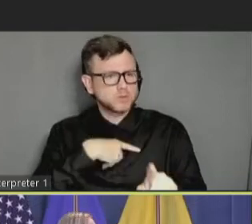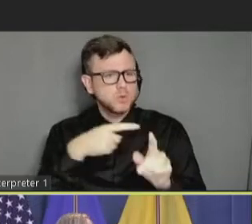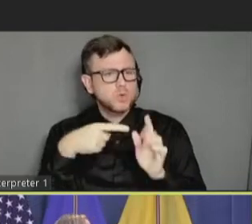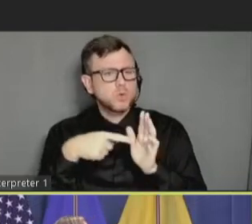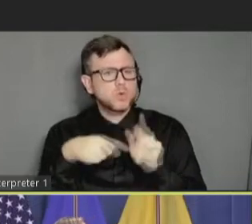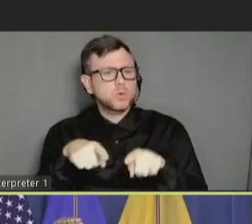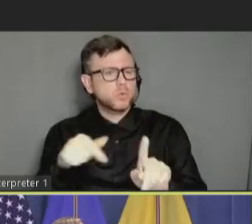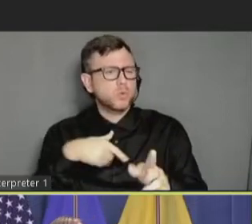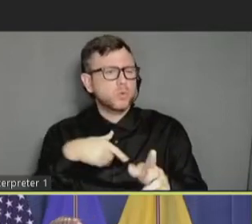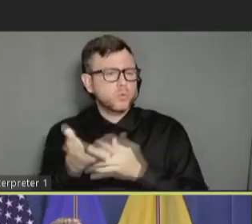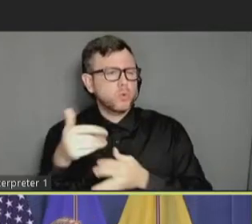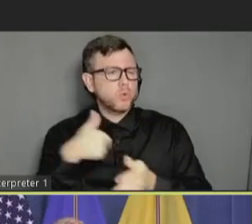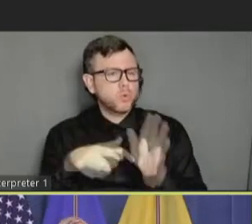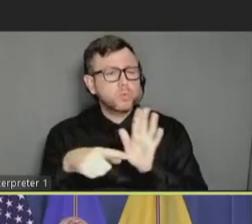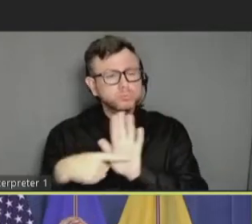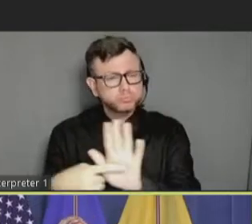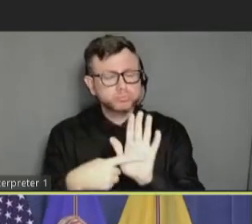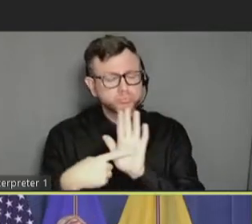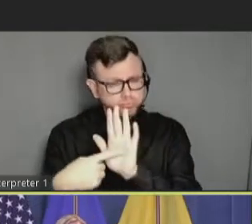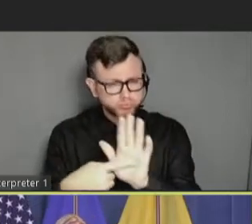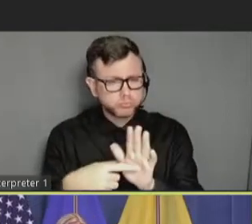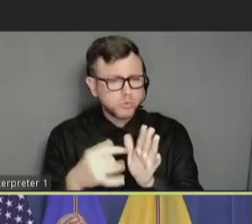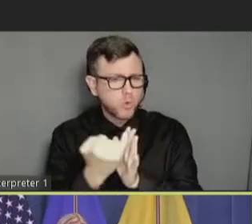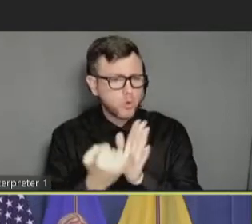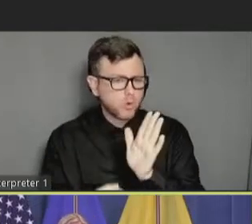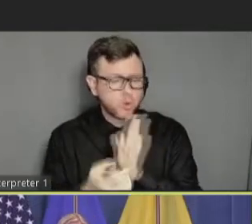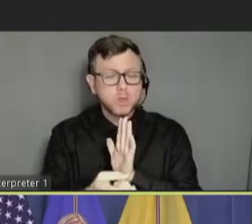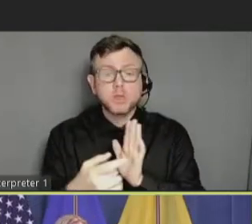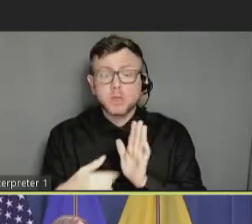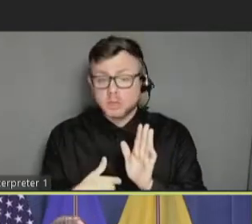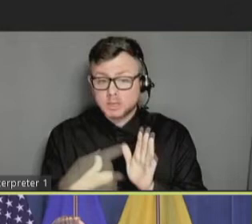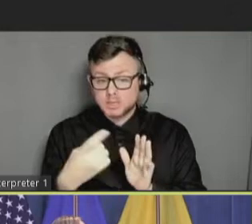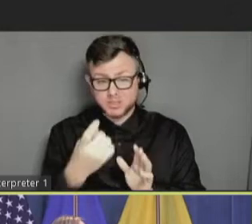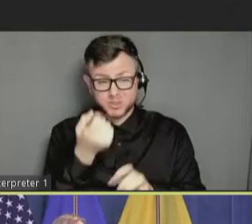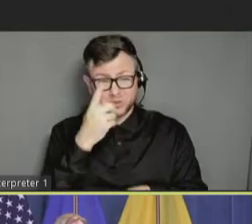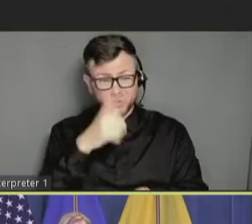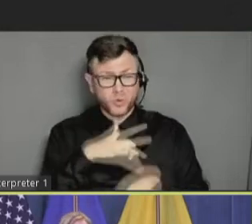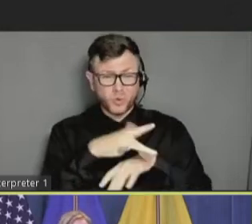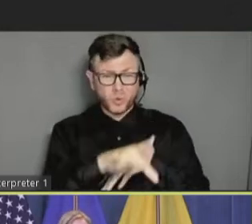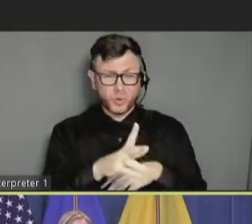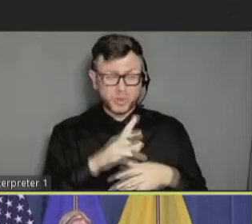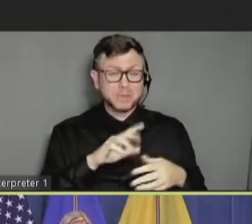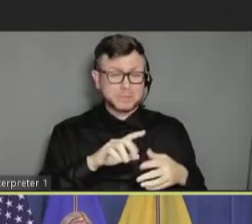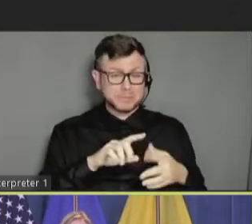This exhibit came about because early on in the project, as I had mentioned,